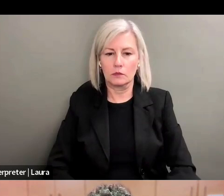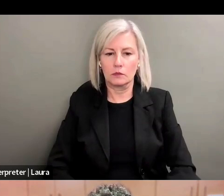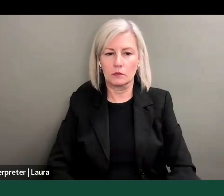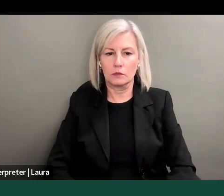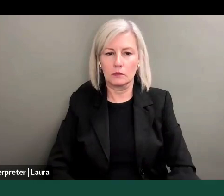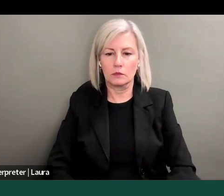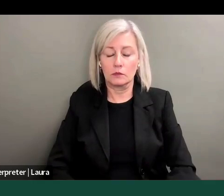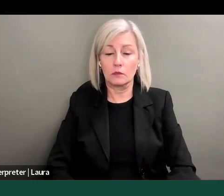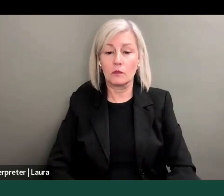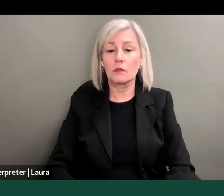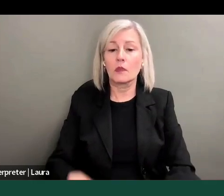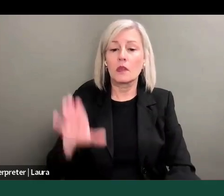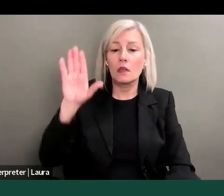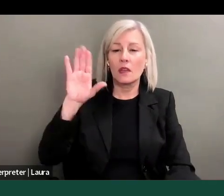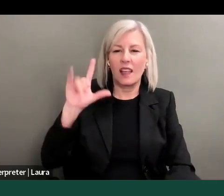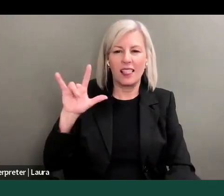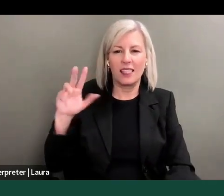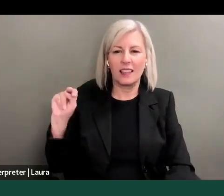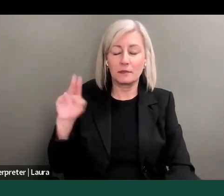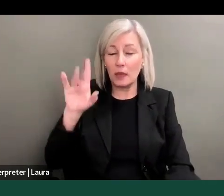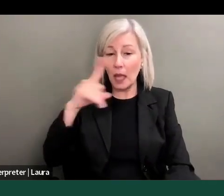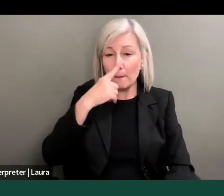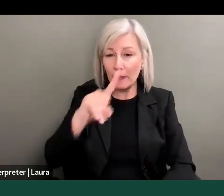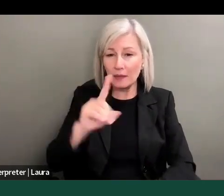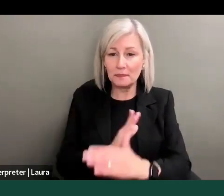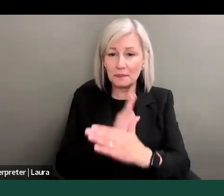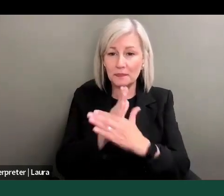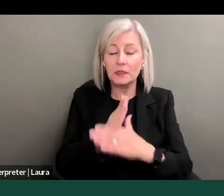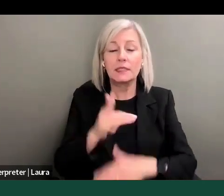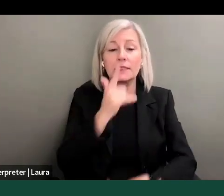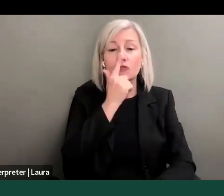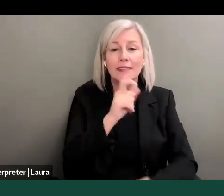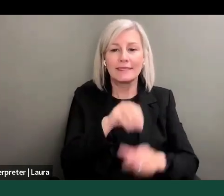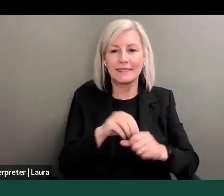Jordan, can I jump in? It was interesting in the chat someone